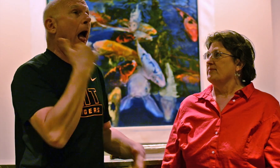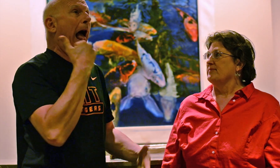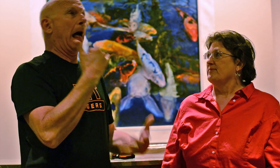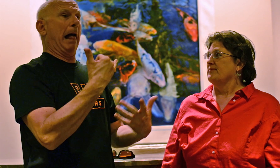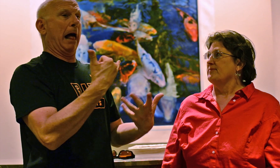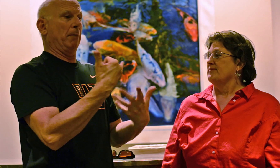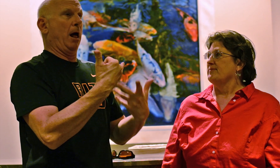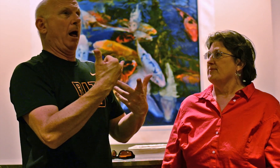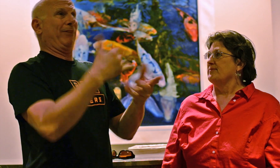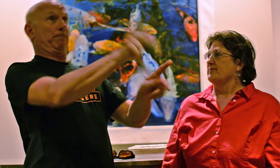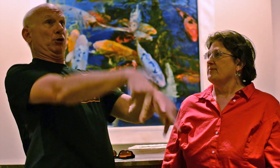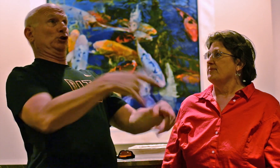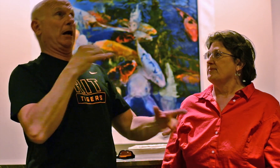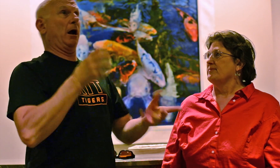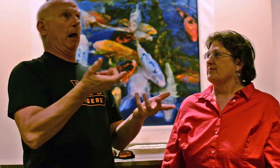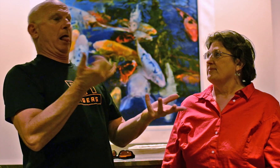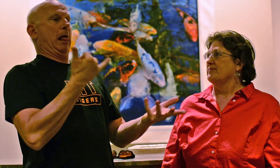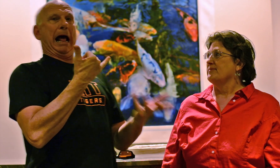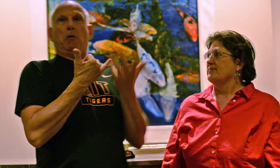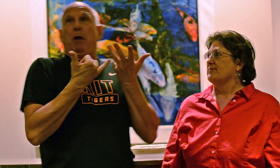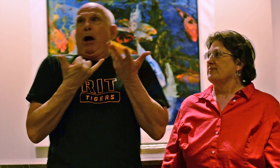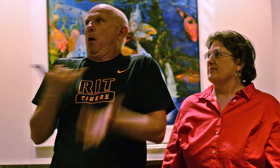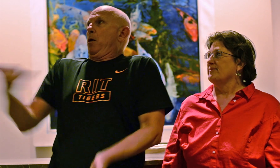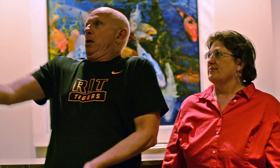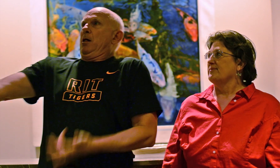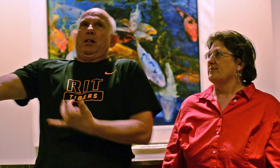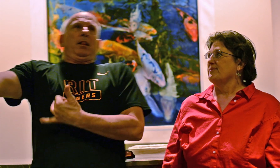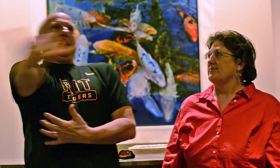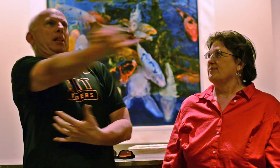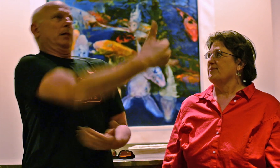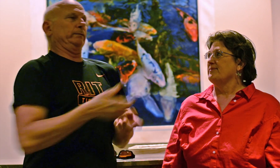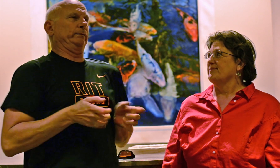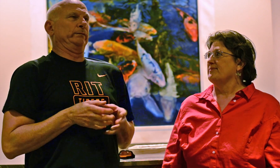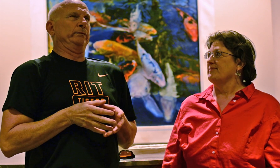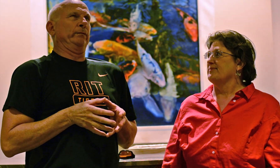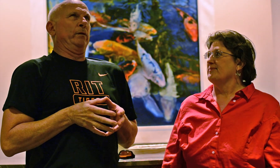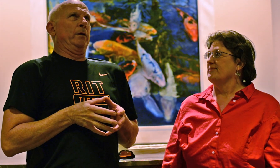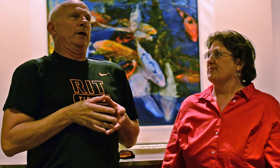Or the person who picks up, they don't know what to do, they freak out and pass the phone around.